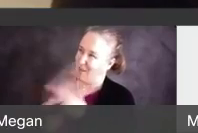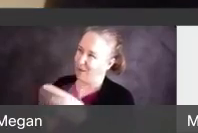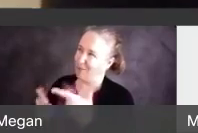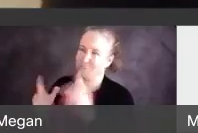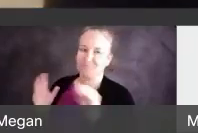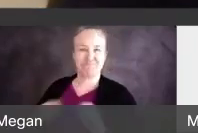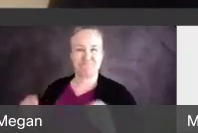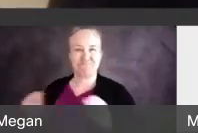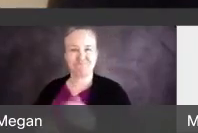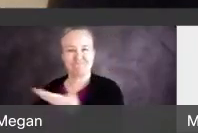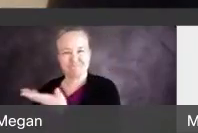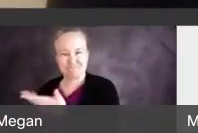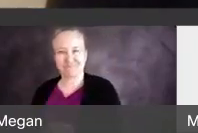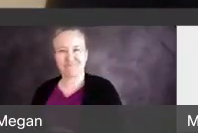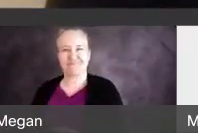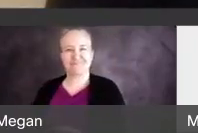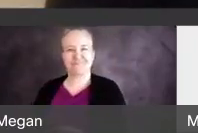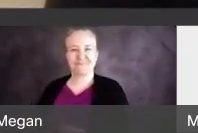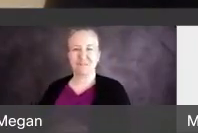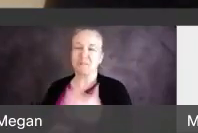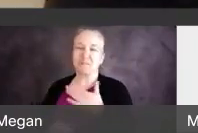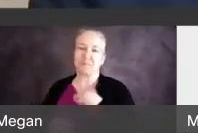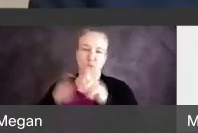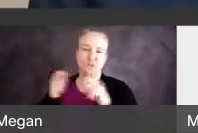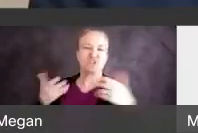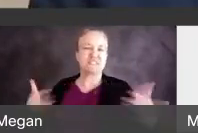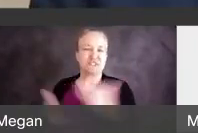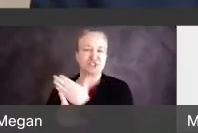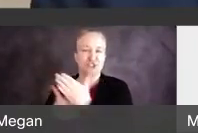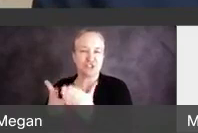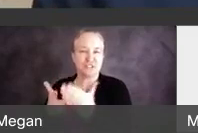[Reporter] All right those are my three questions. Thank you. [Commissioner Arkoosh] Thanks, Carl.